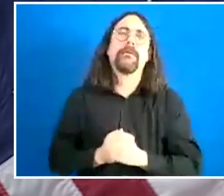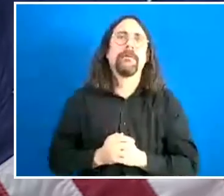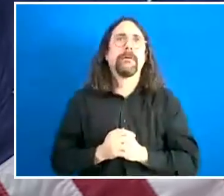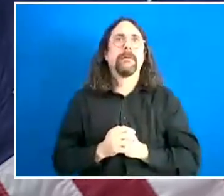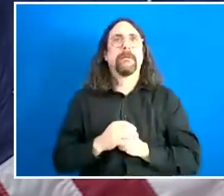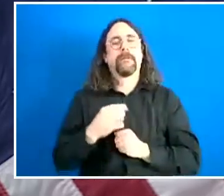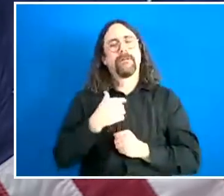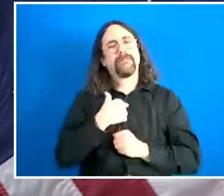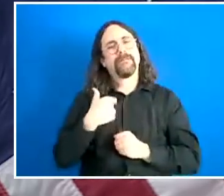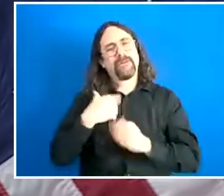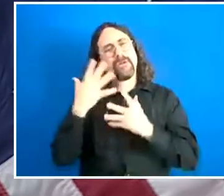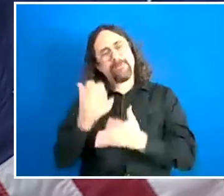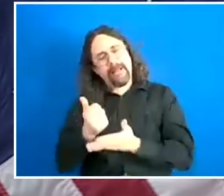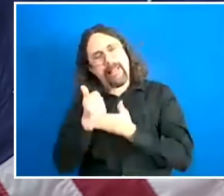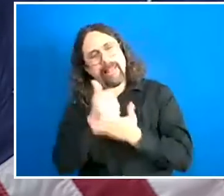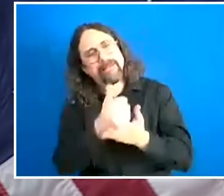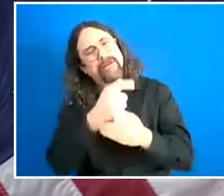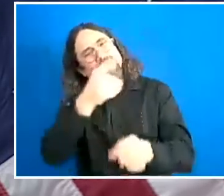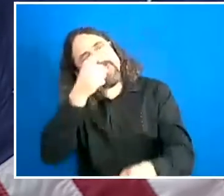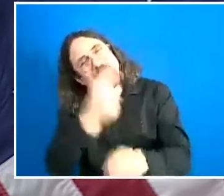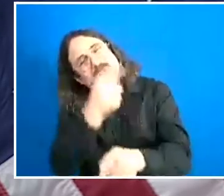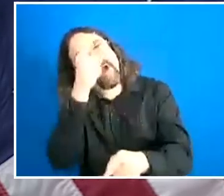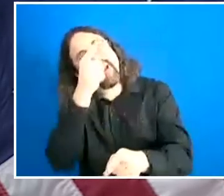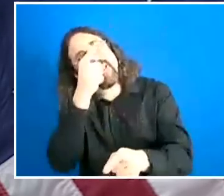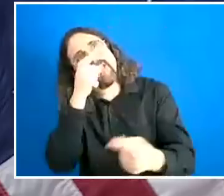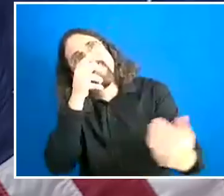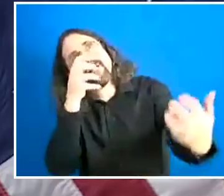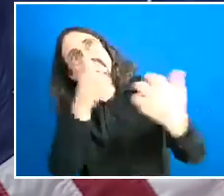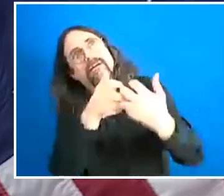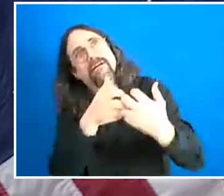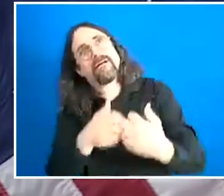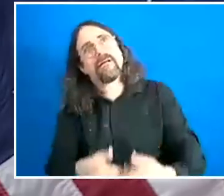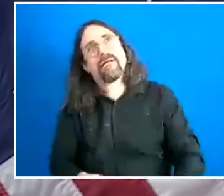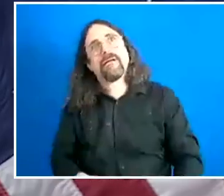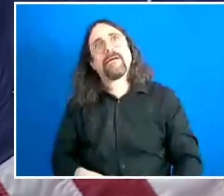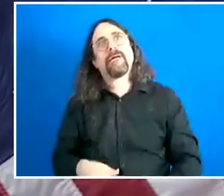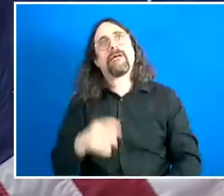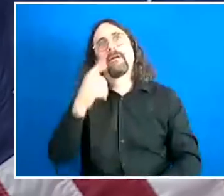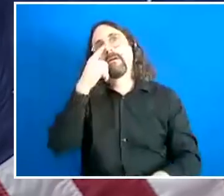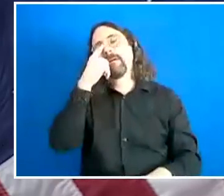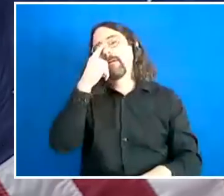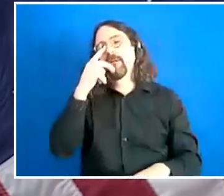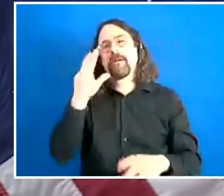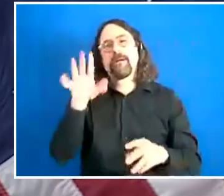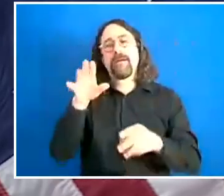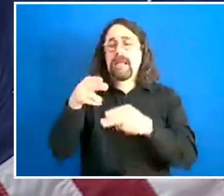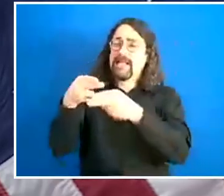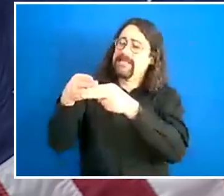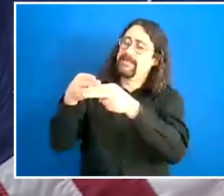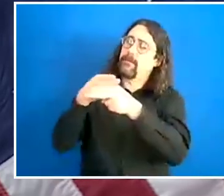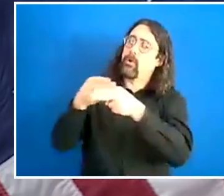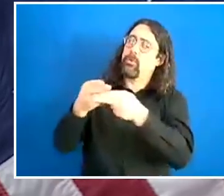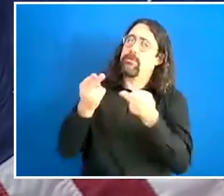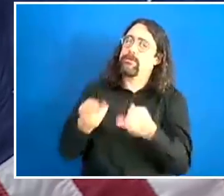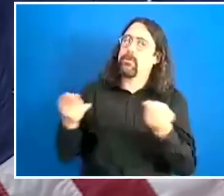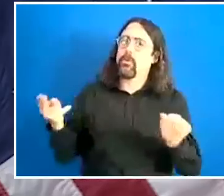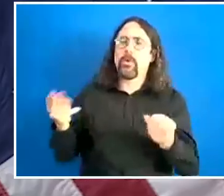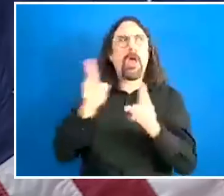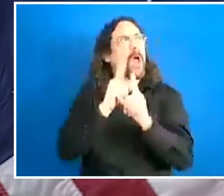THE WAY TO GET SMEOOE NOFF THE STREET. YOU GET THEMHE T MENTAL HEALTH SERVICES, THE SUBSTANC EABUSE SERVICS,E WHAEVTER IT IS